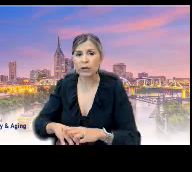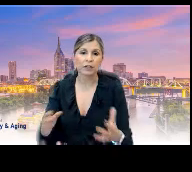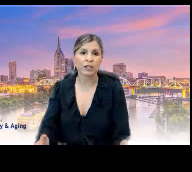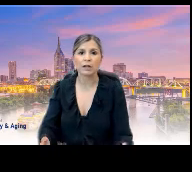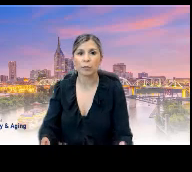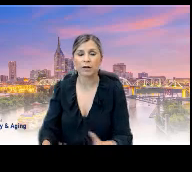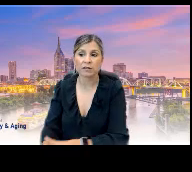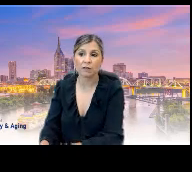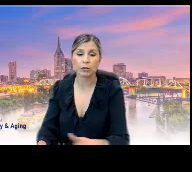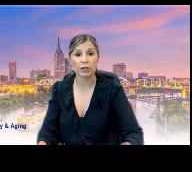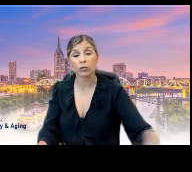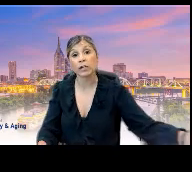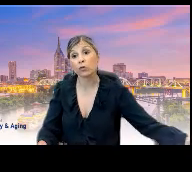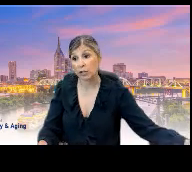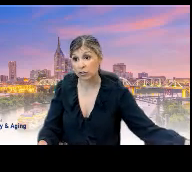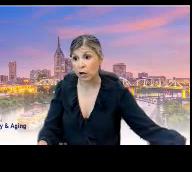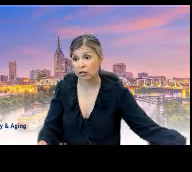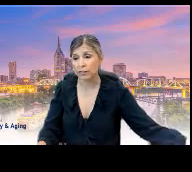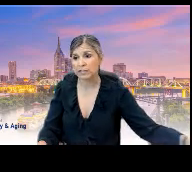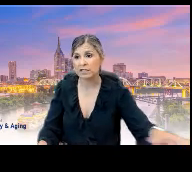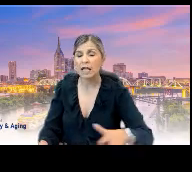We are actually in the process of building 3 new regional offices.